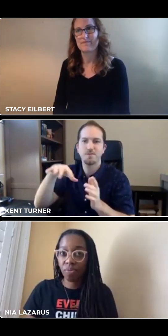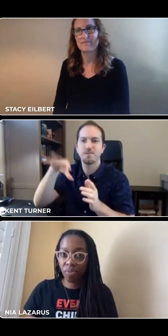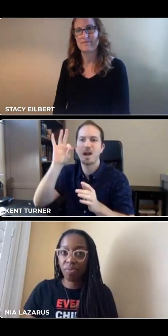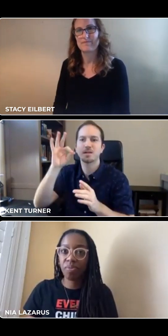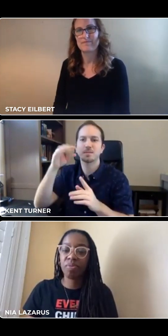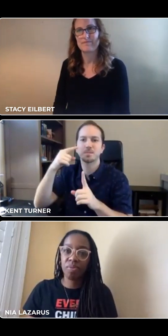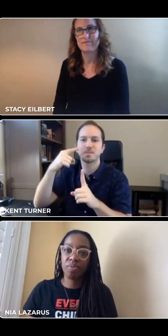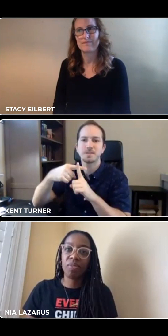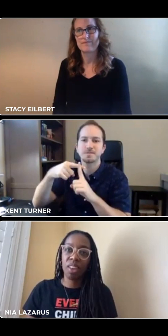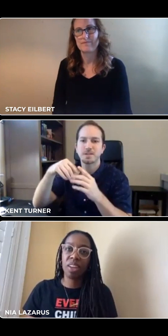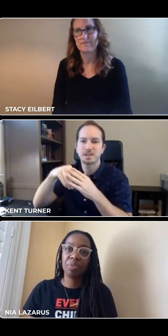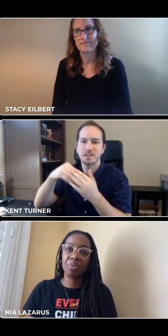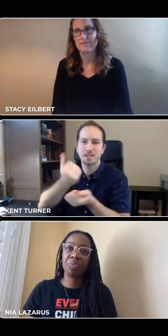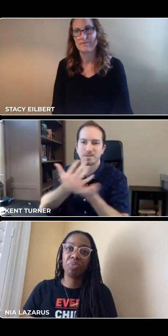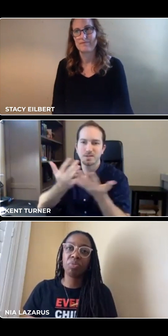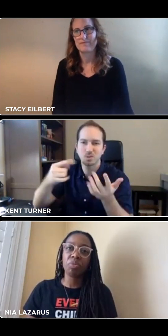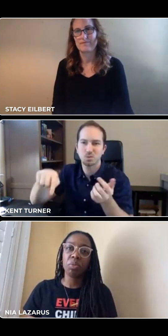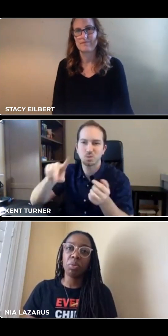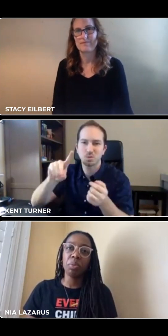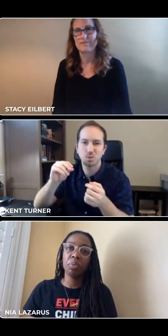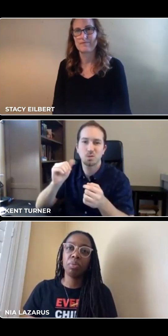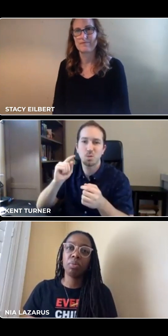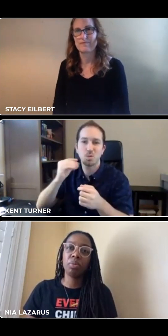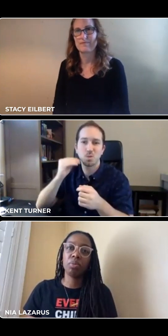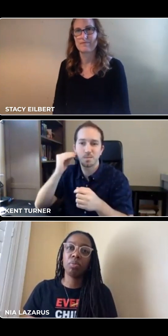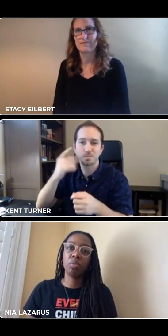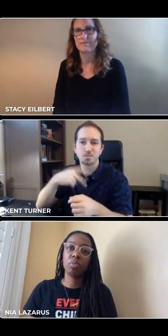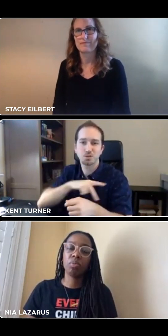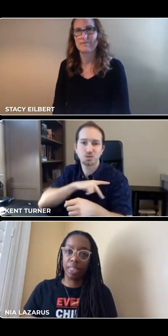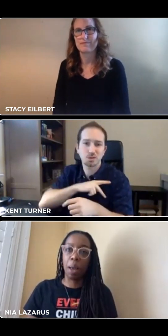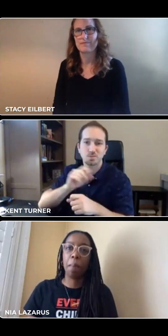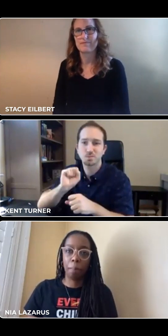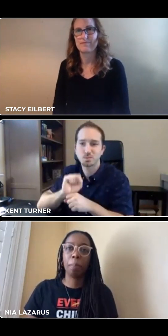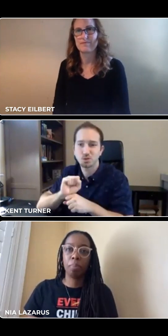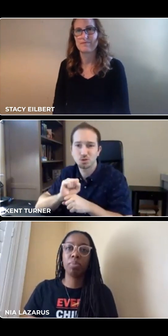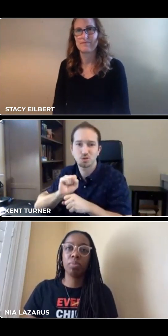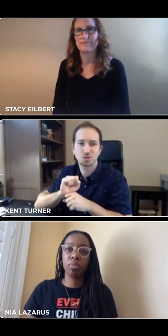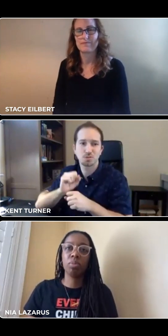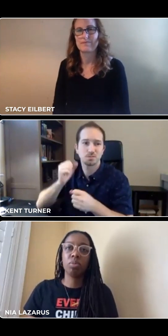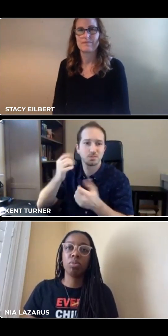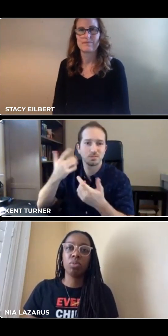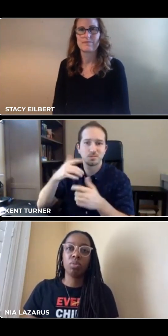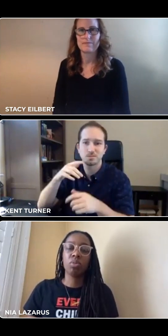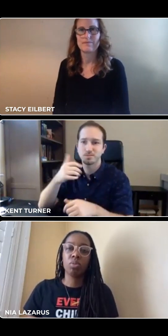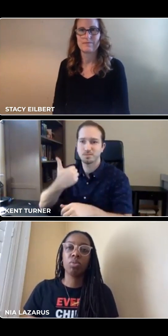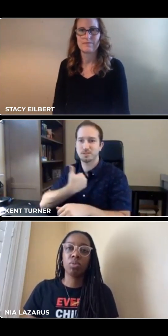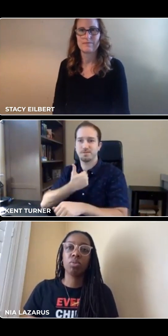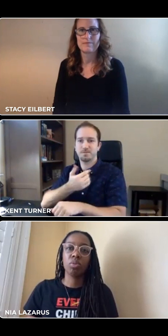for us all. Find the positive in everything you do, whether it be home life, personal